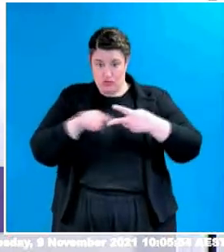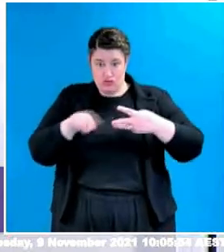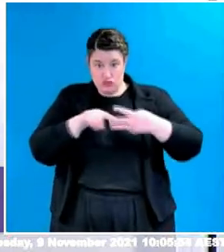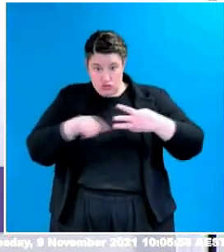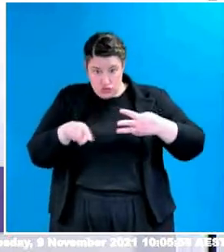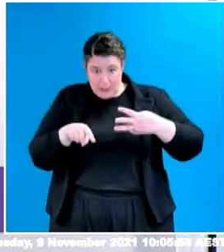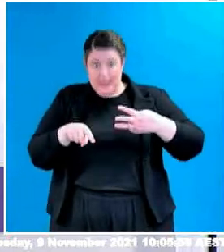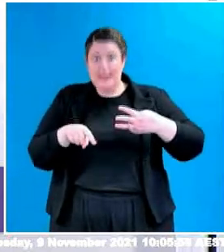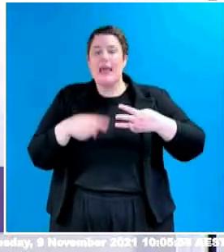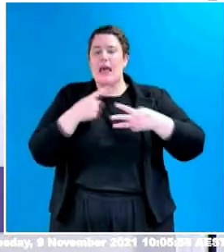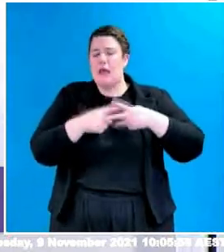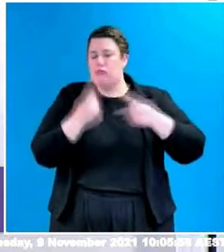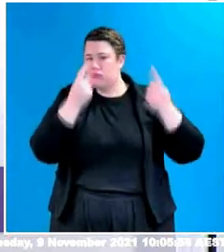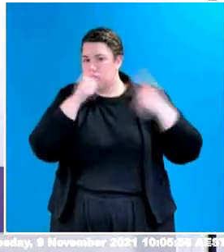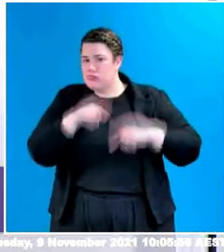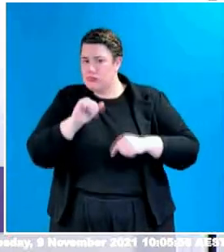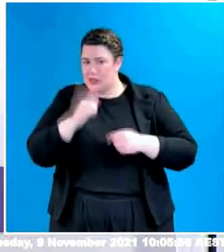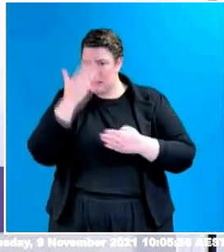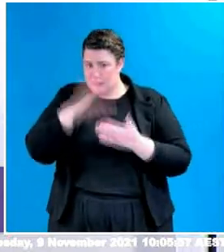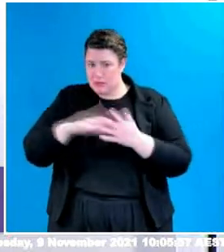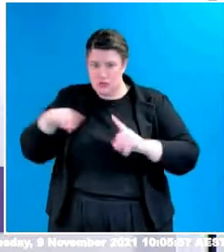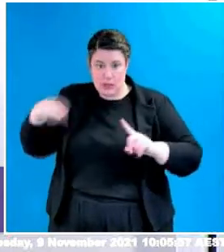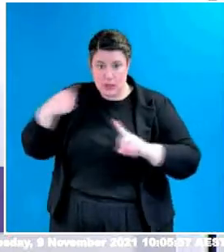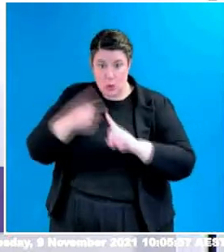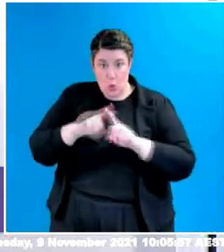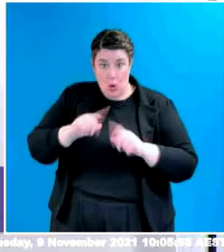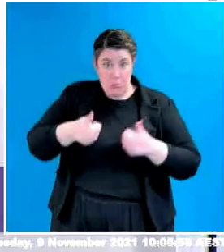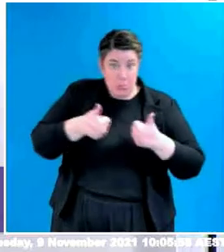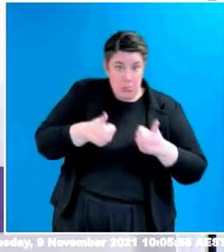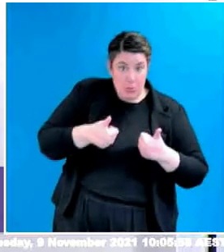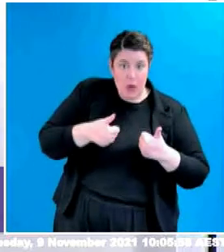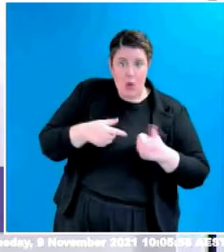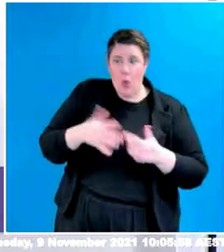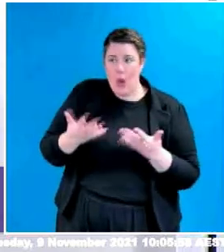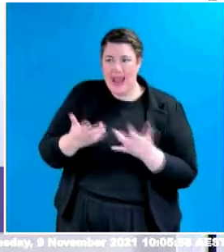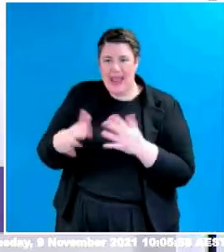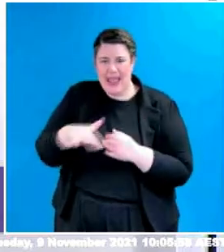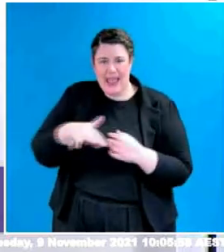I am interested to know what has worked well but also if there have been any